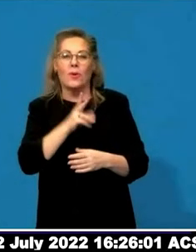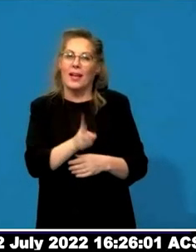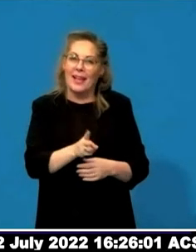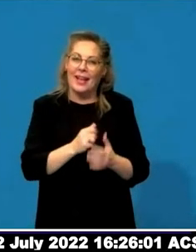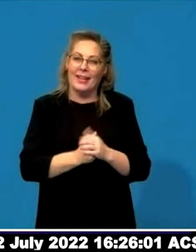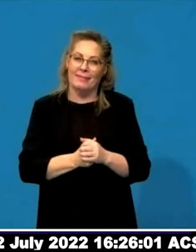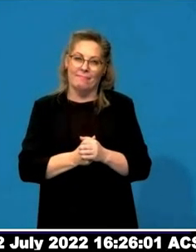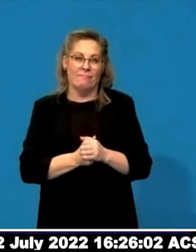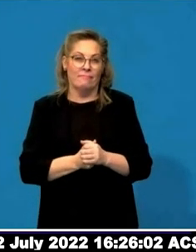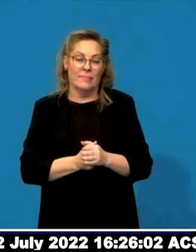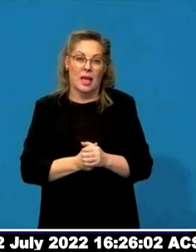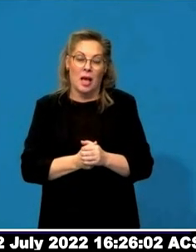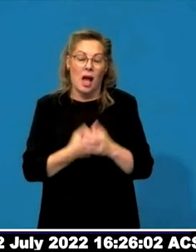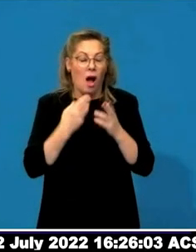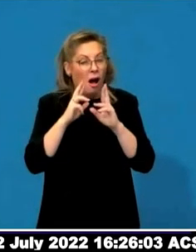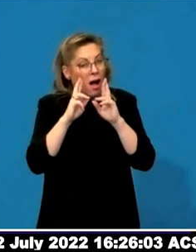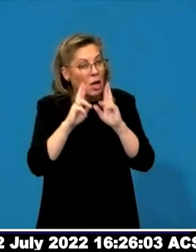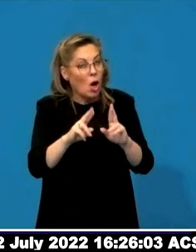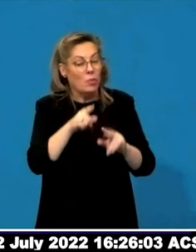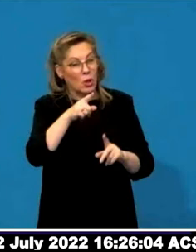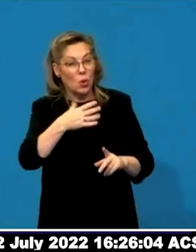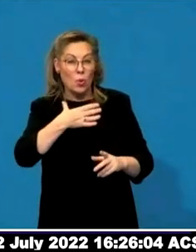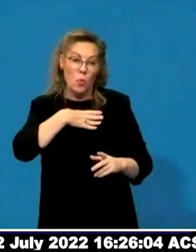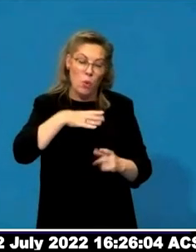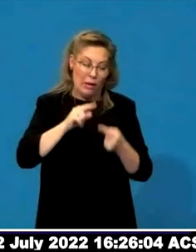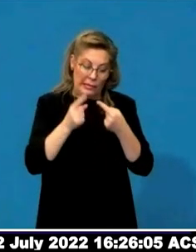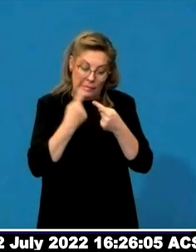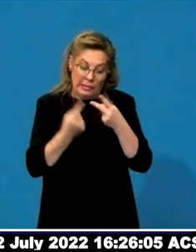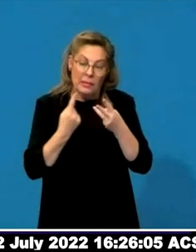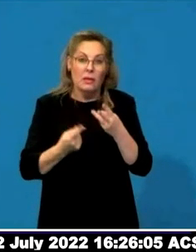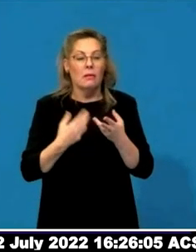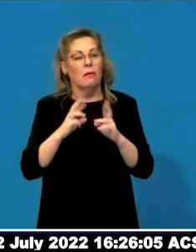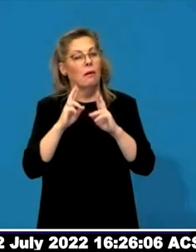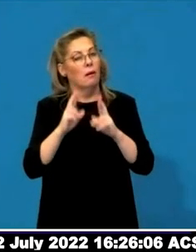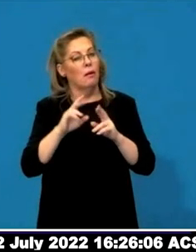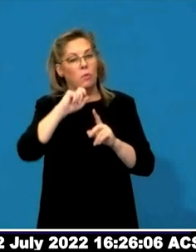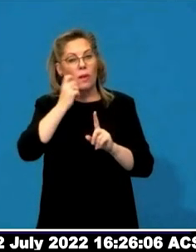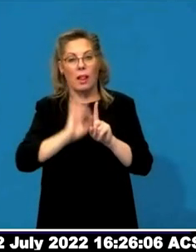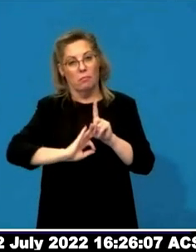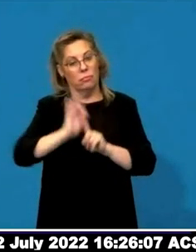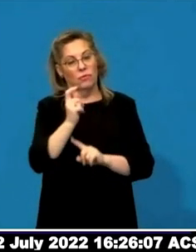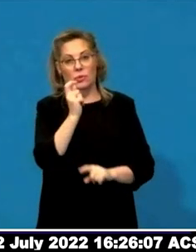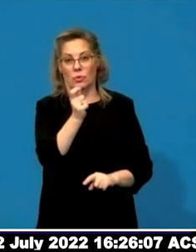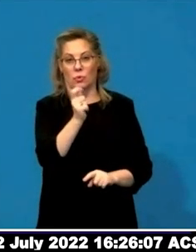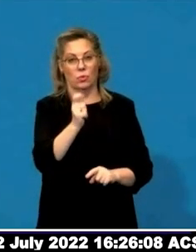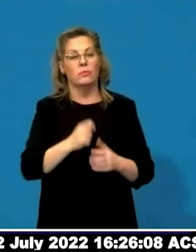that you would like to see come about will come about in due course. Thank you so much. Thank you.